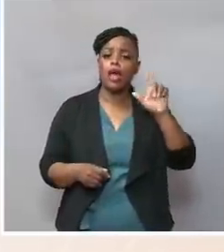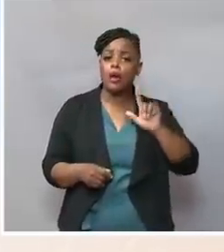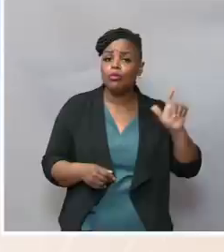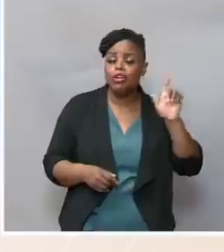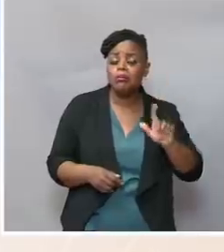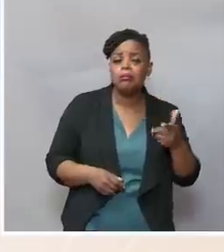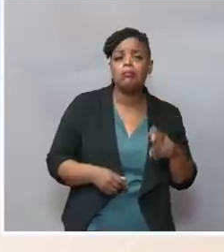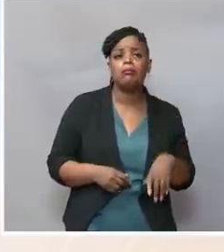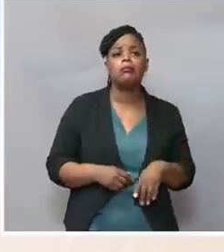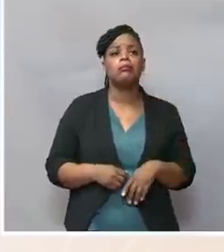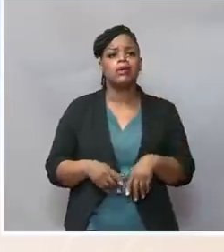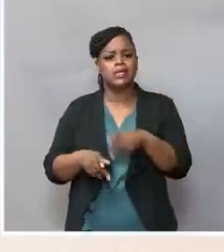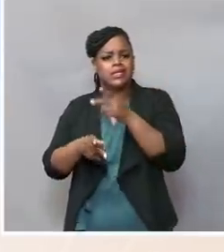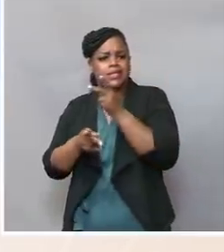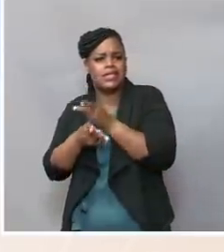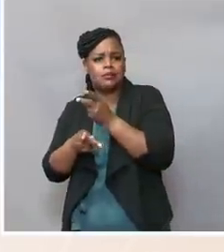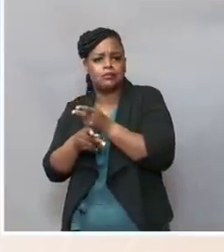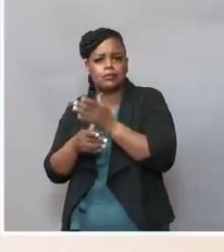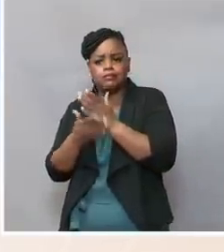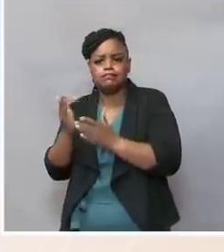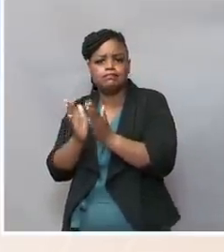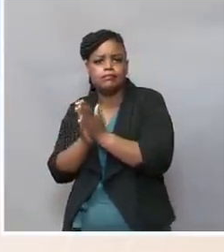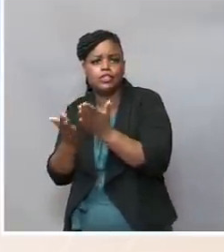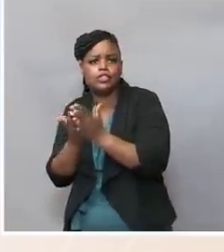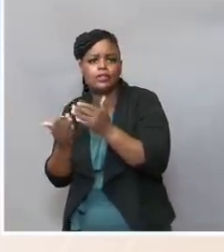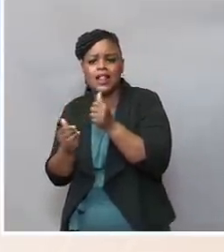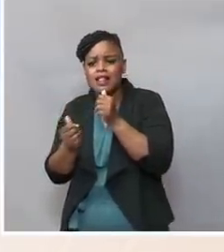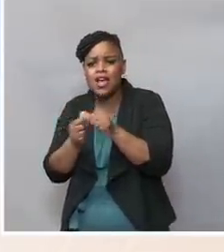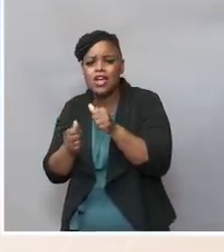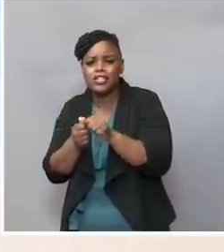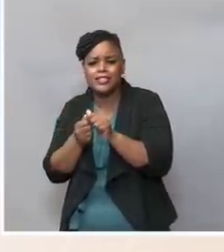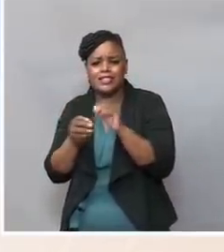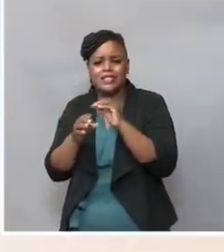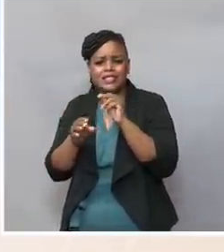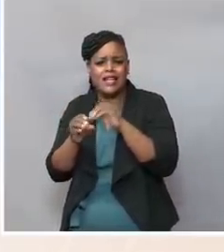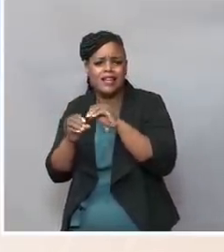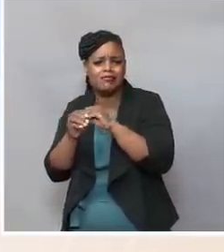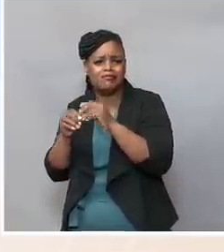letters and other historical newspapers and documents that freedom